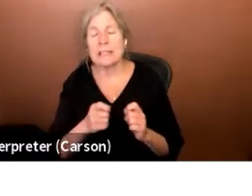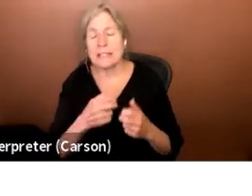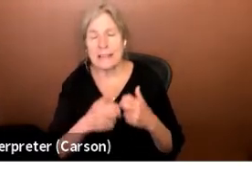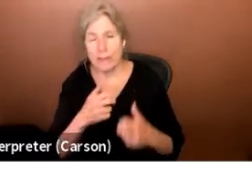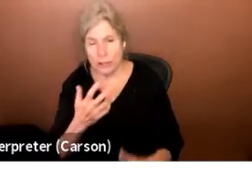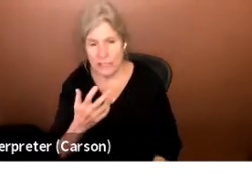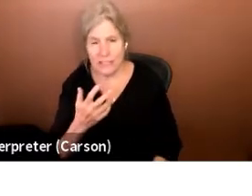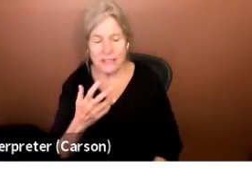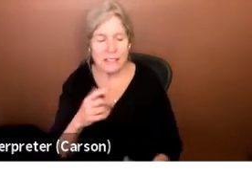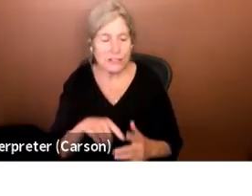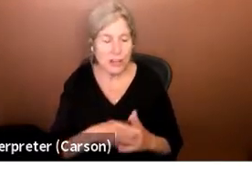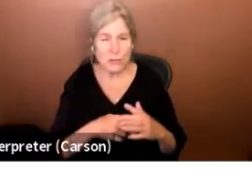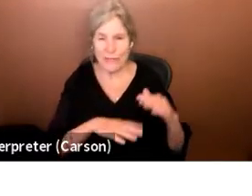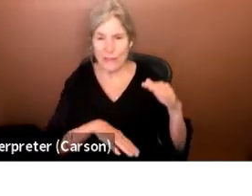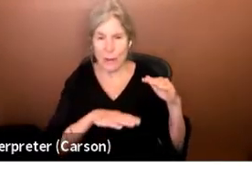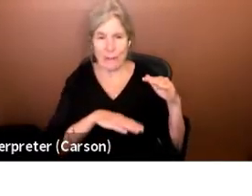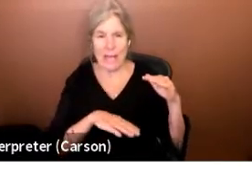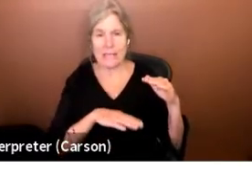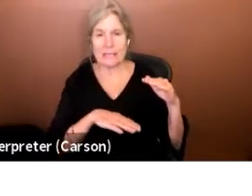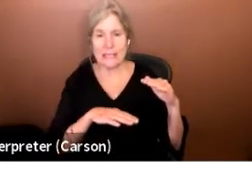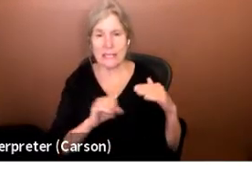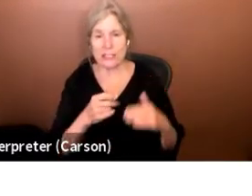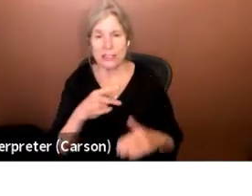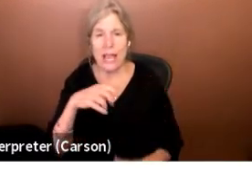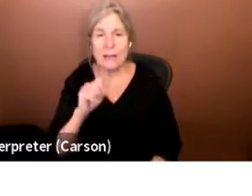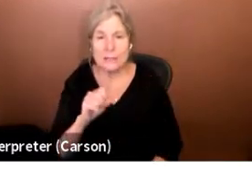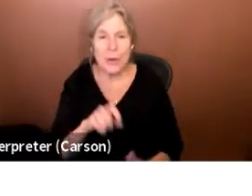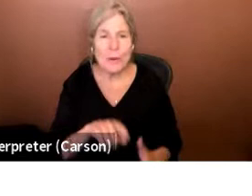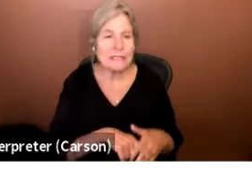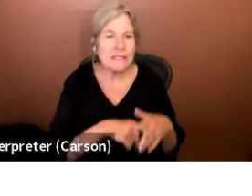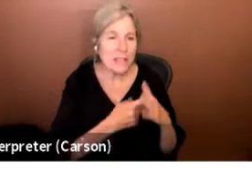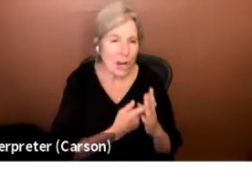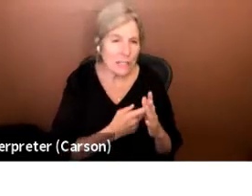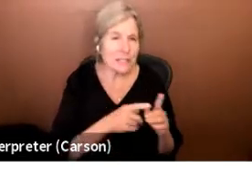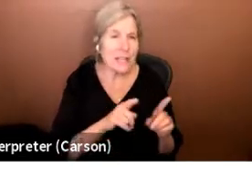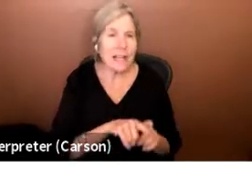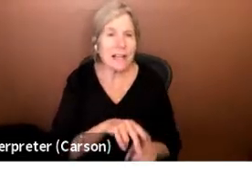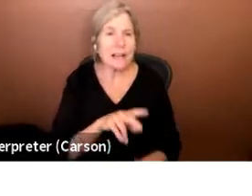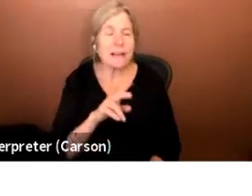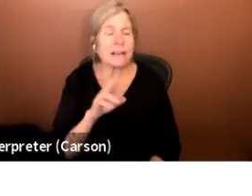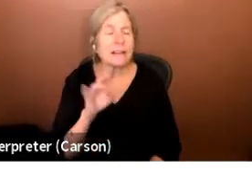very basic shapes. It starts like a very rough